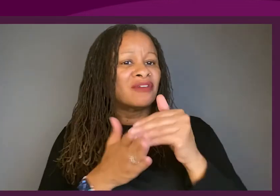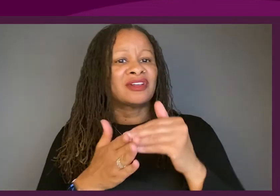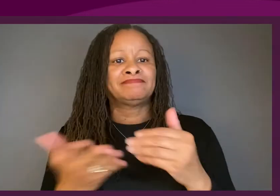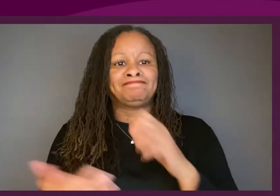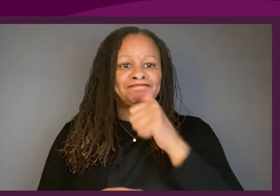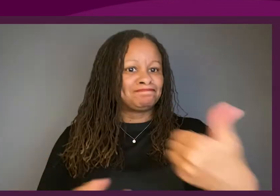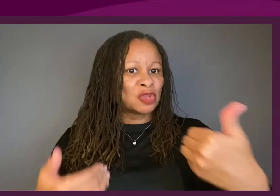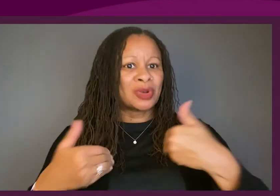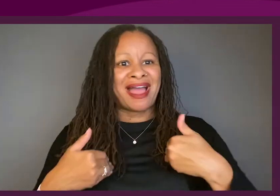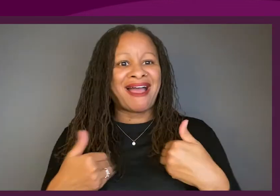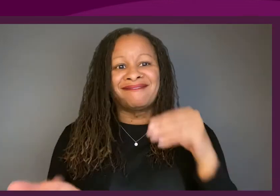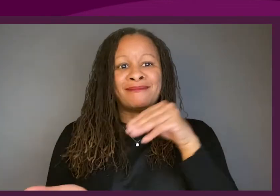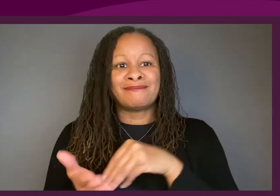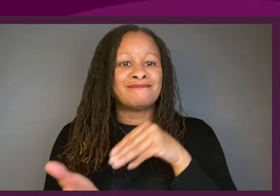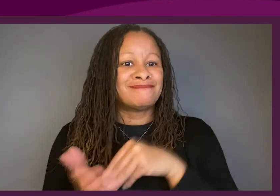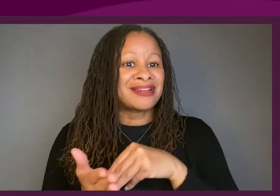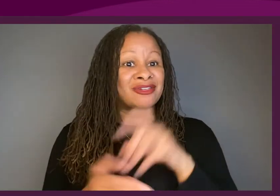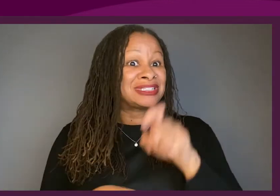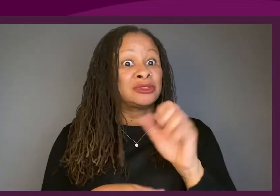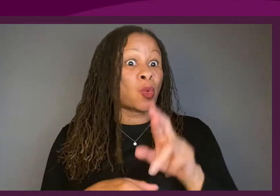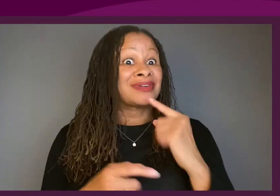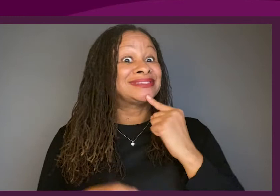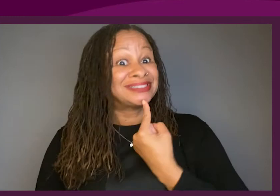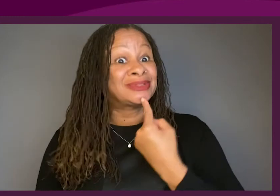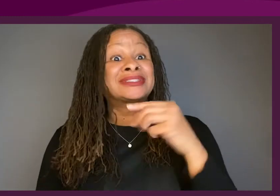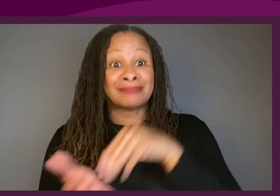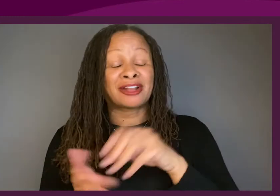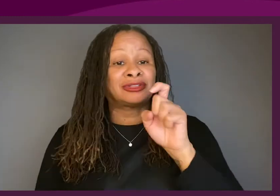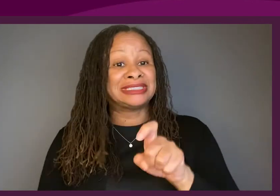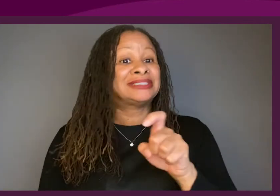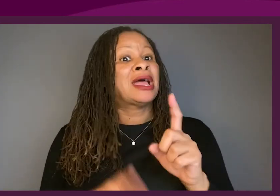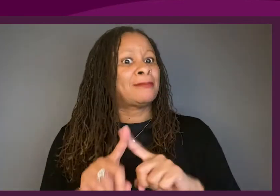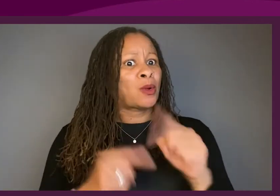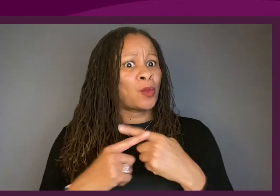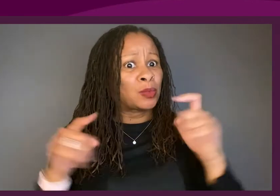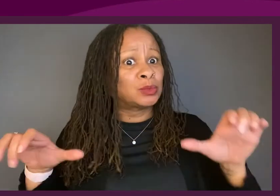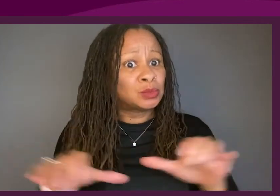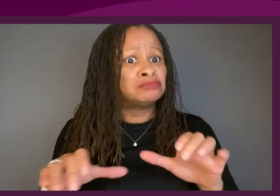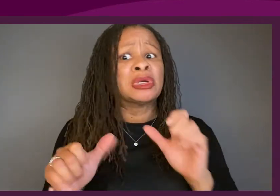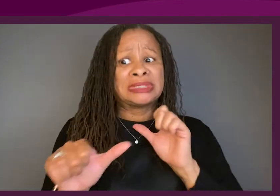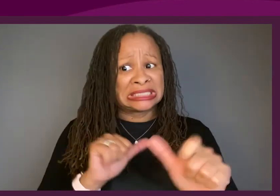accommodations just the same as when we're not in the middle of a disaster.